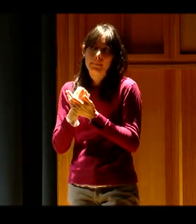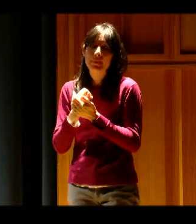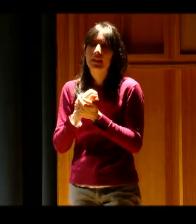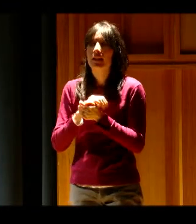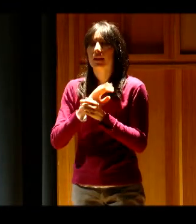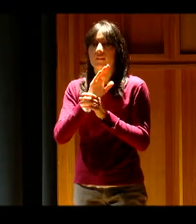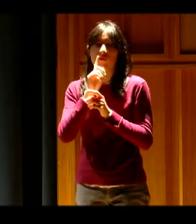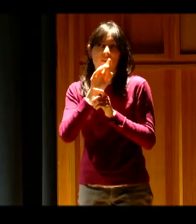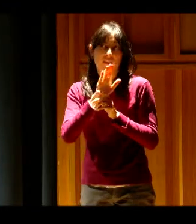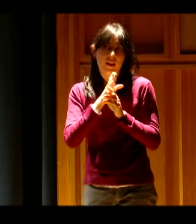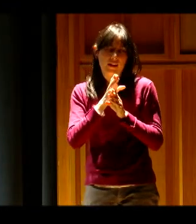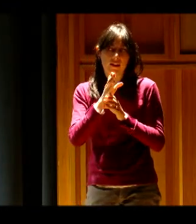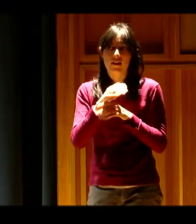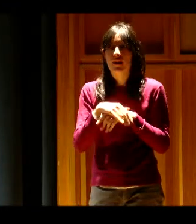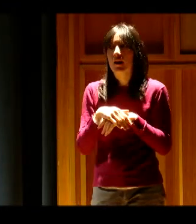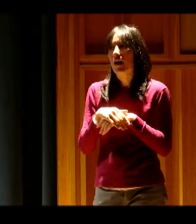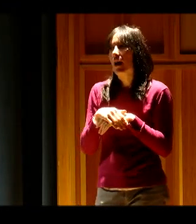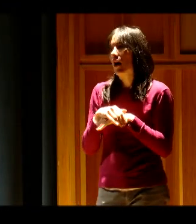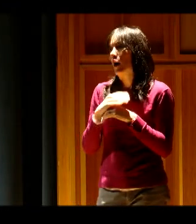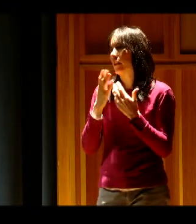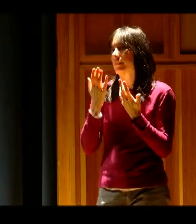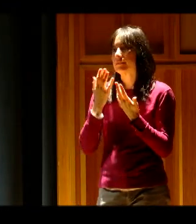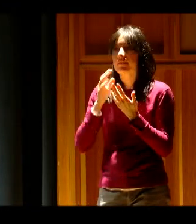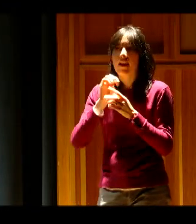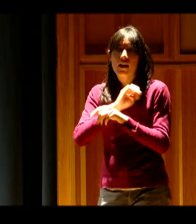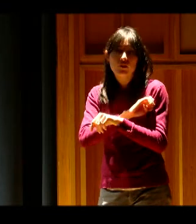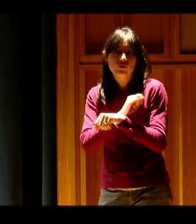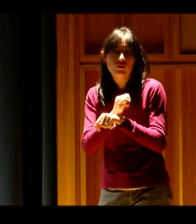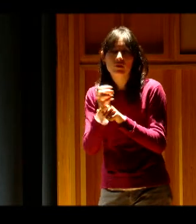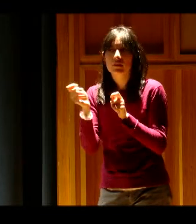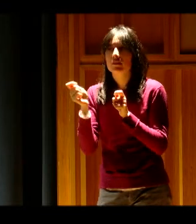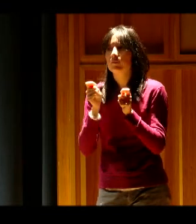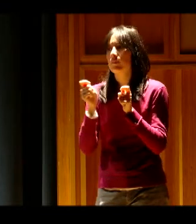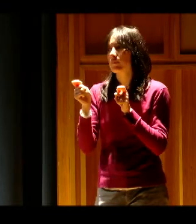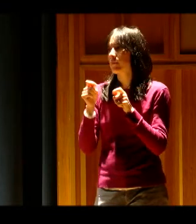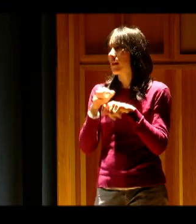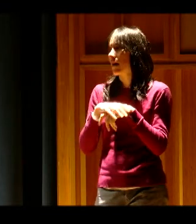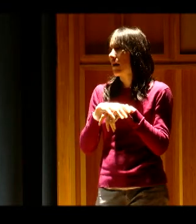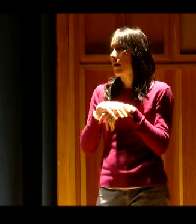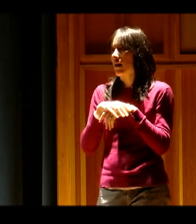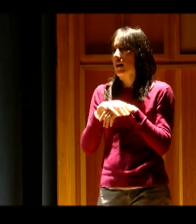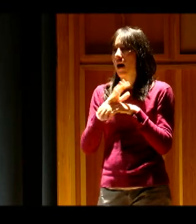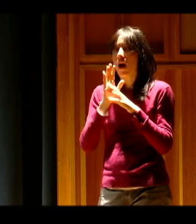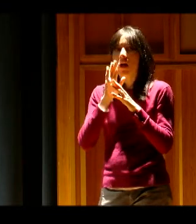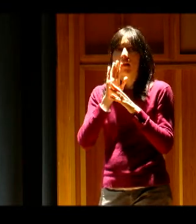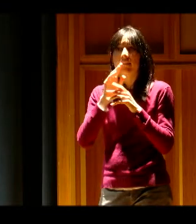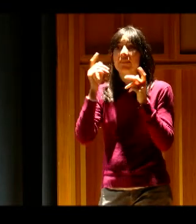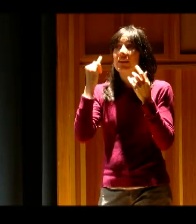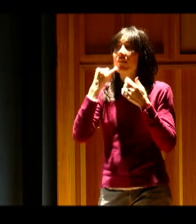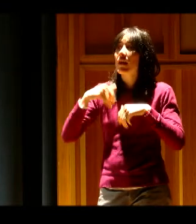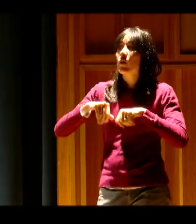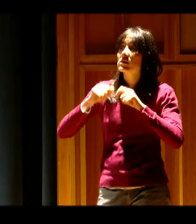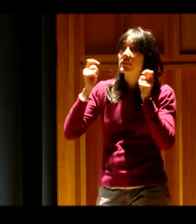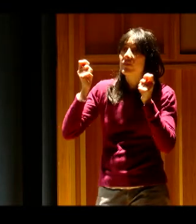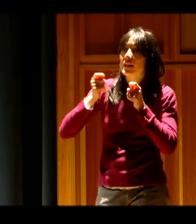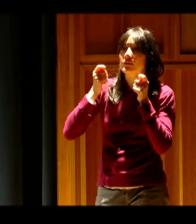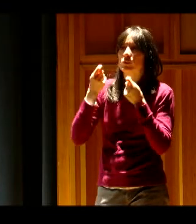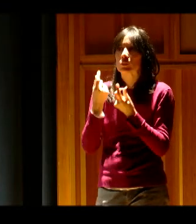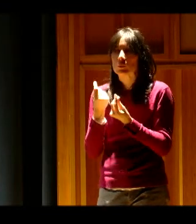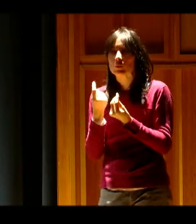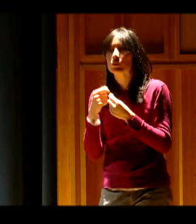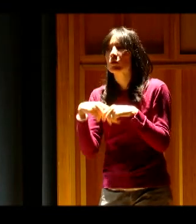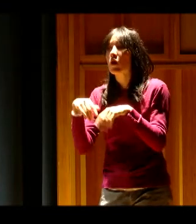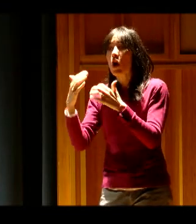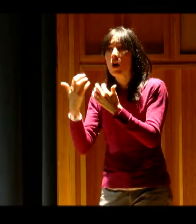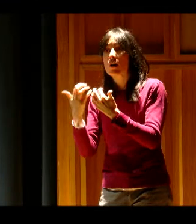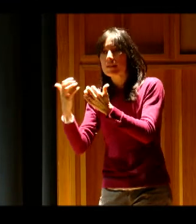on science-based targets, on energy management, on festival practice, on audience campaigns, on communications.